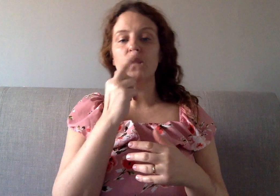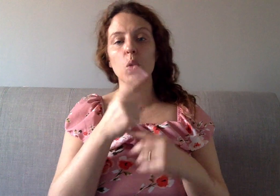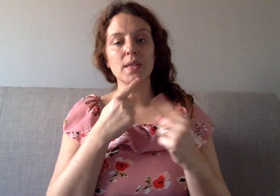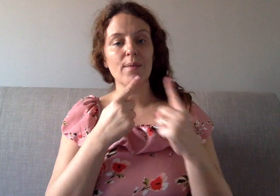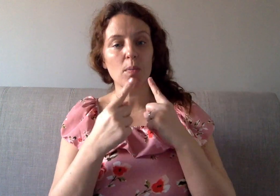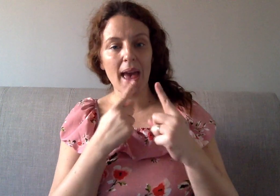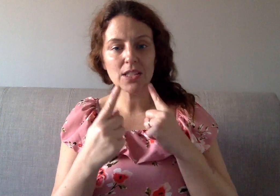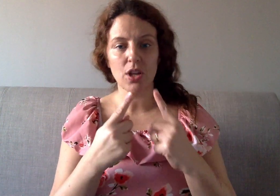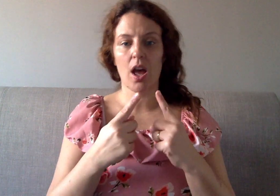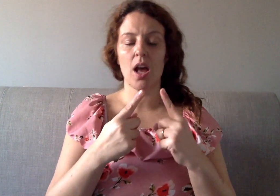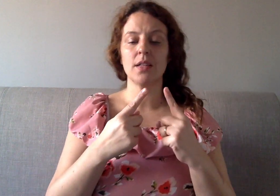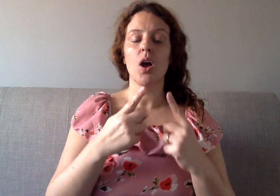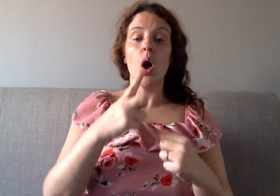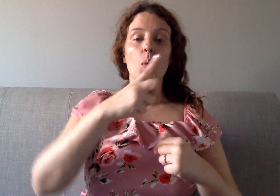This is false information.